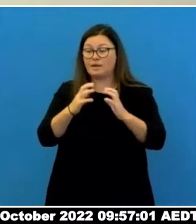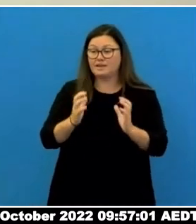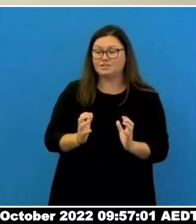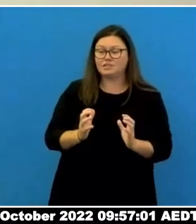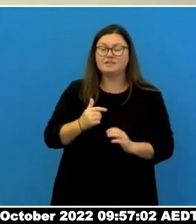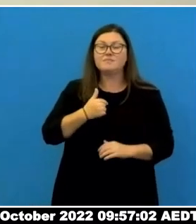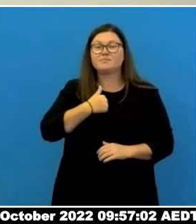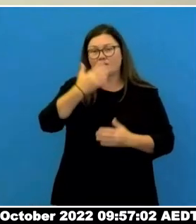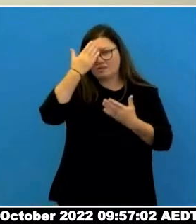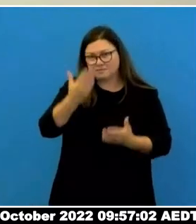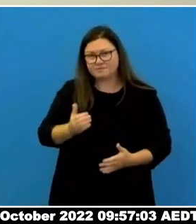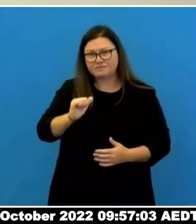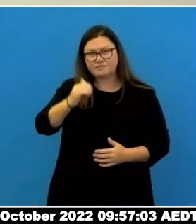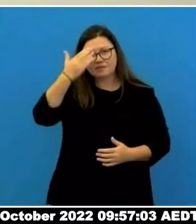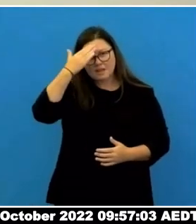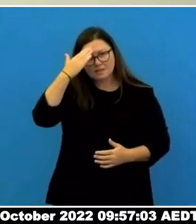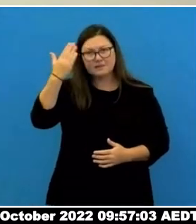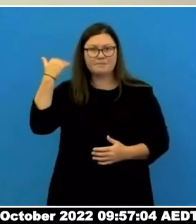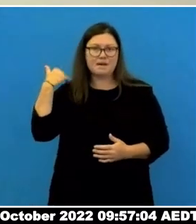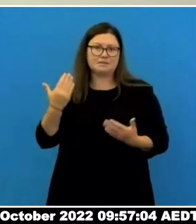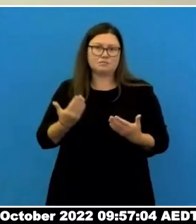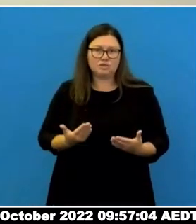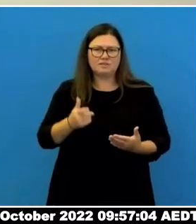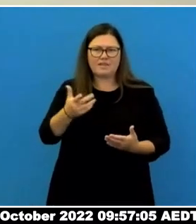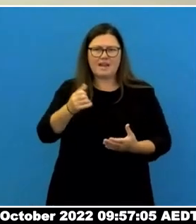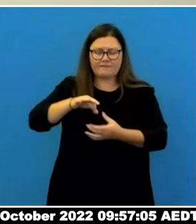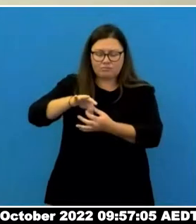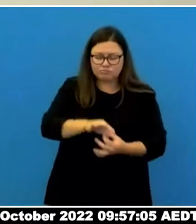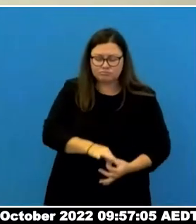and acknowledge their connection to land, waters and community.